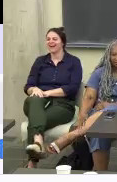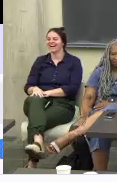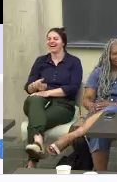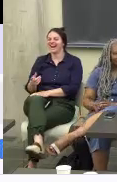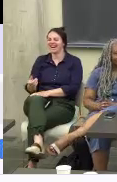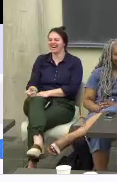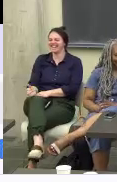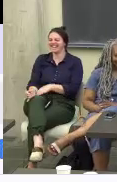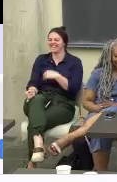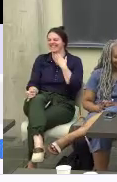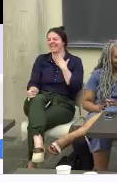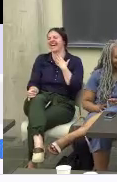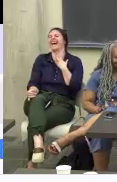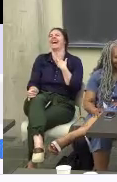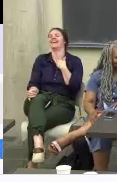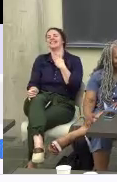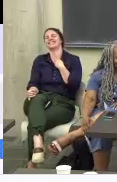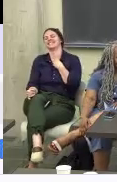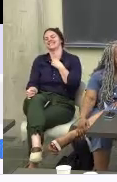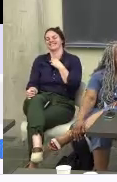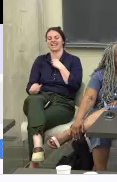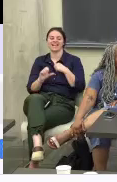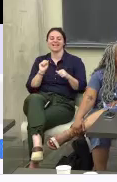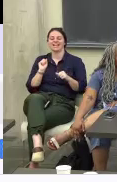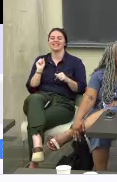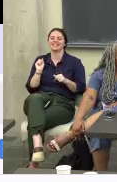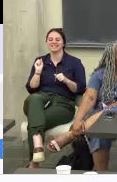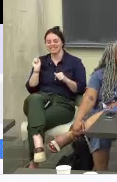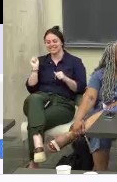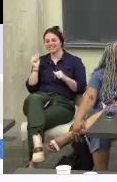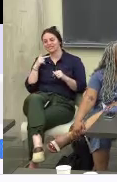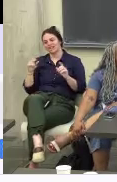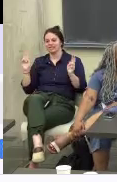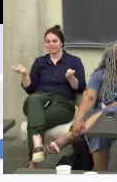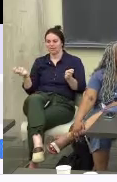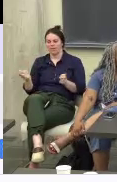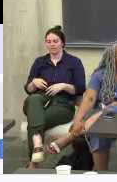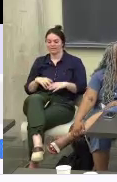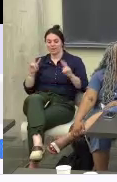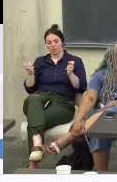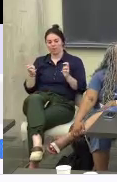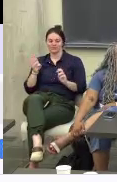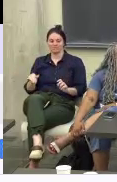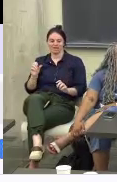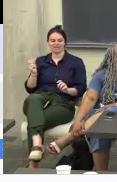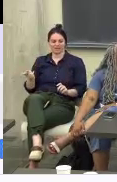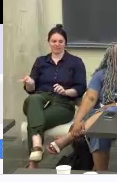the fire But through this last couple of days. Have emerged fraud signal you're just starting